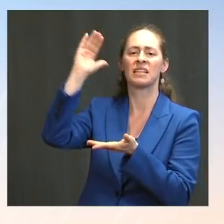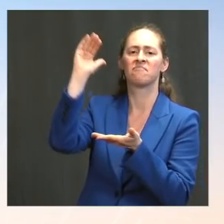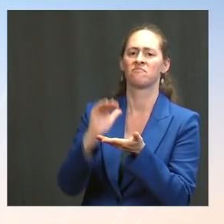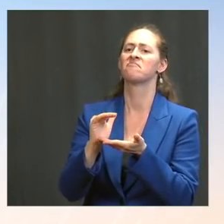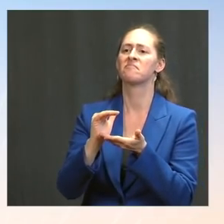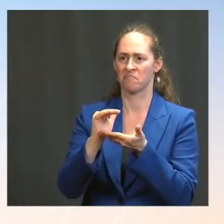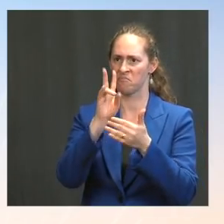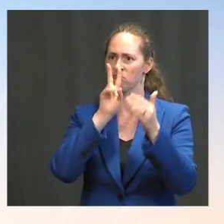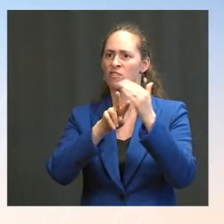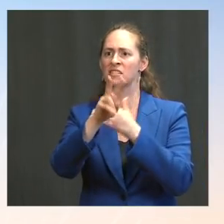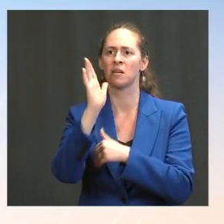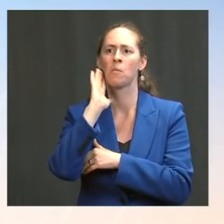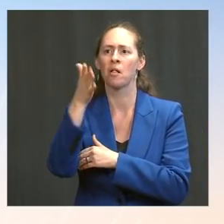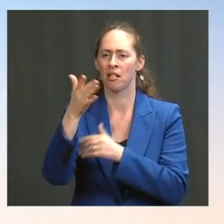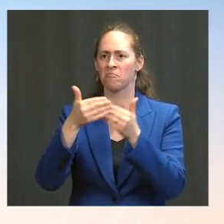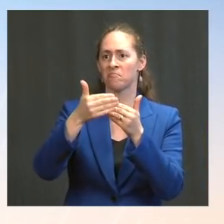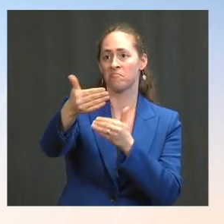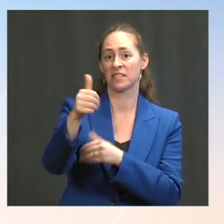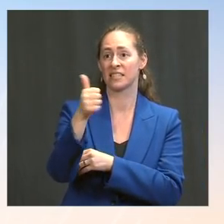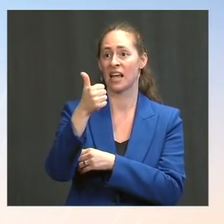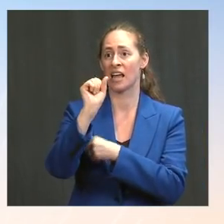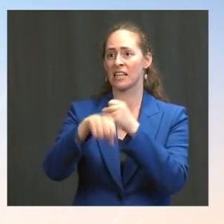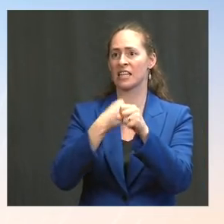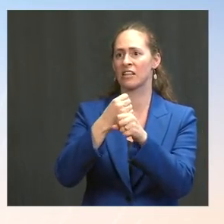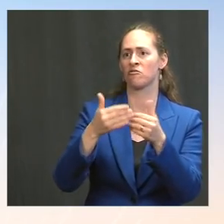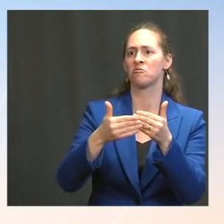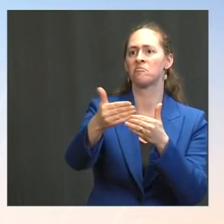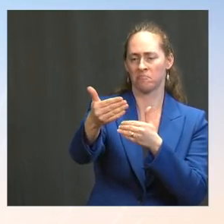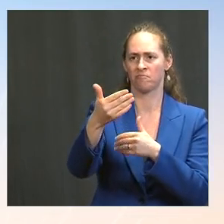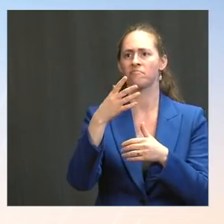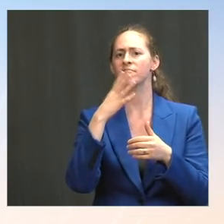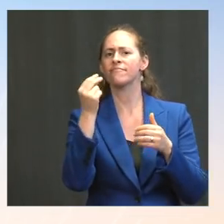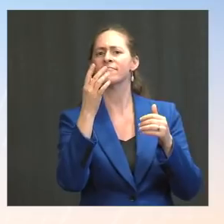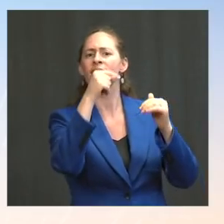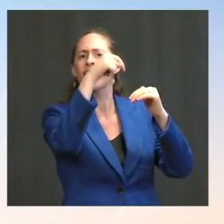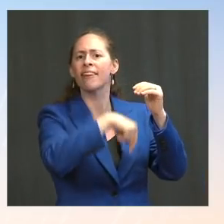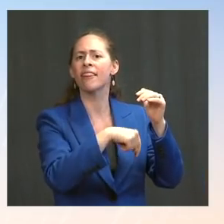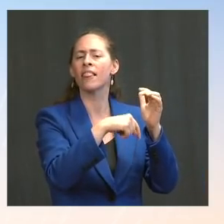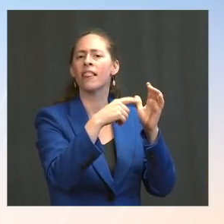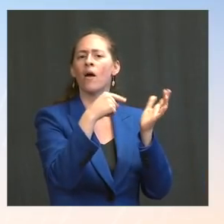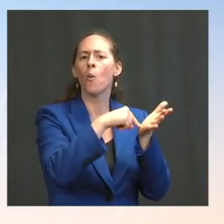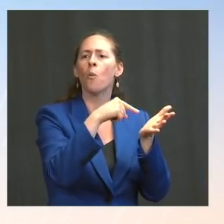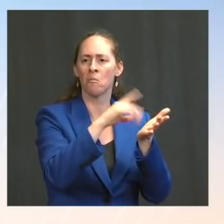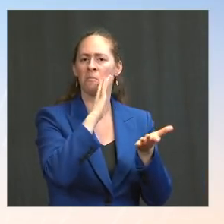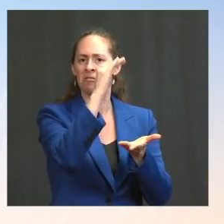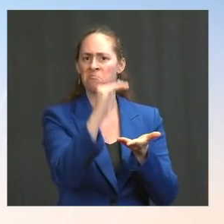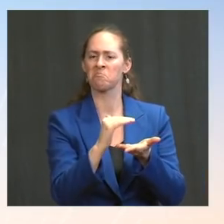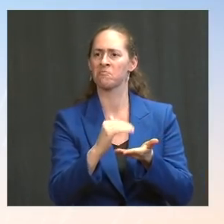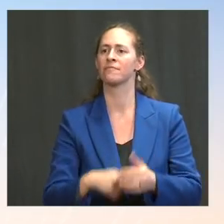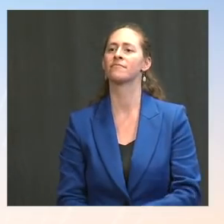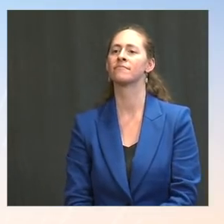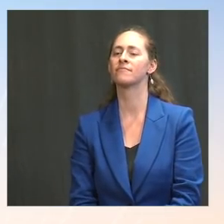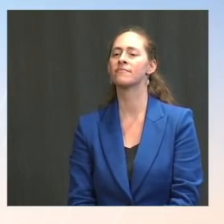So, actually, as growth -- as growth estimates increased, its projections for future deficits as a share of our economy came down